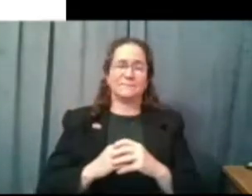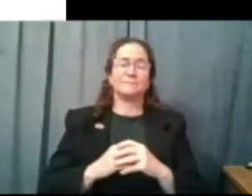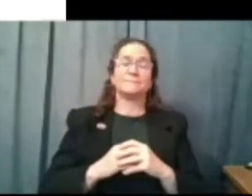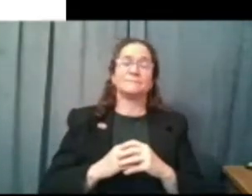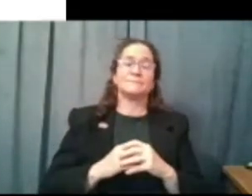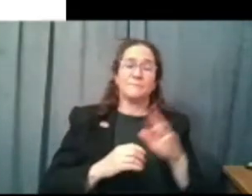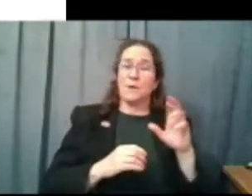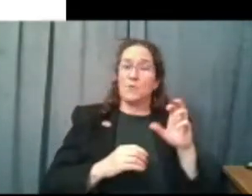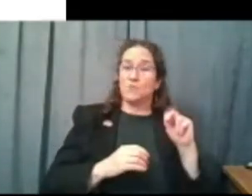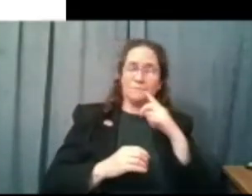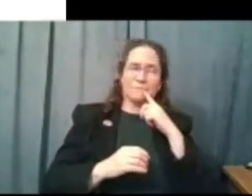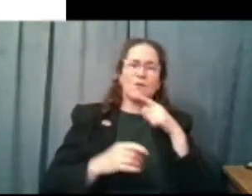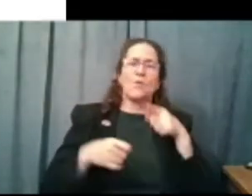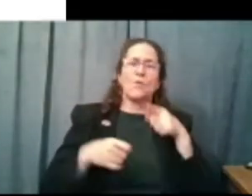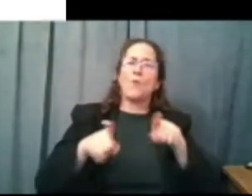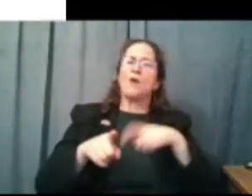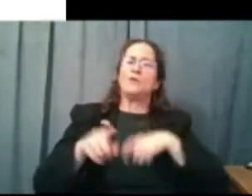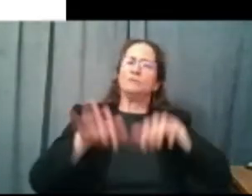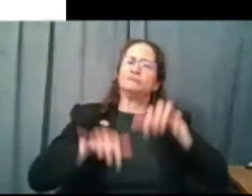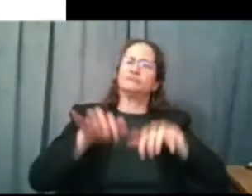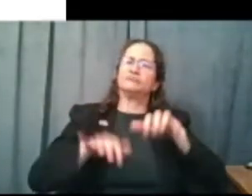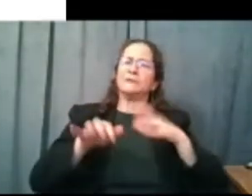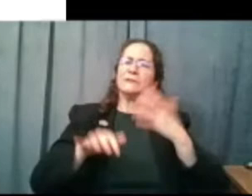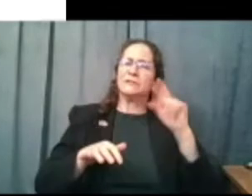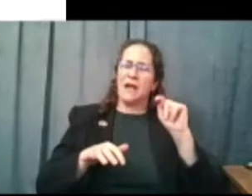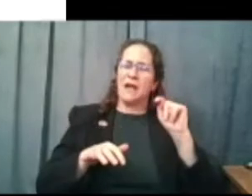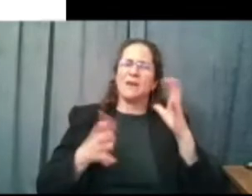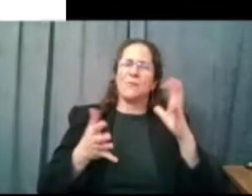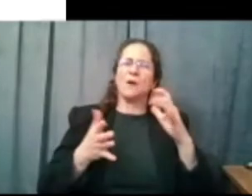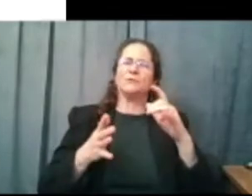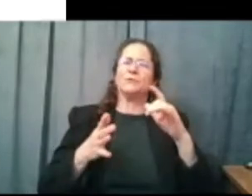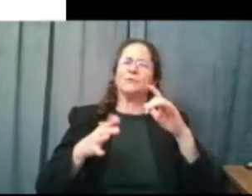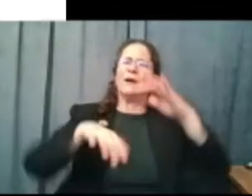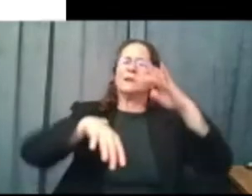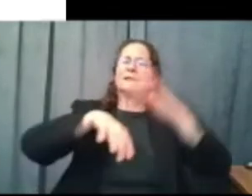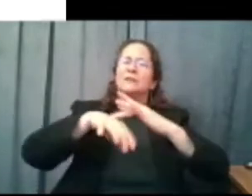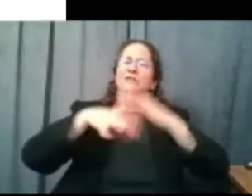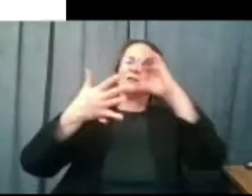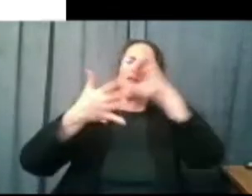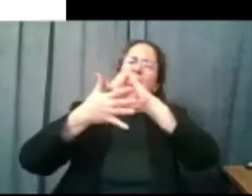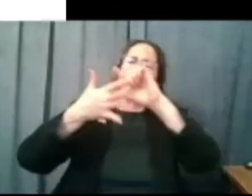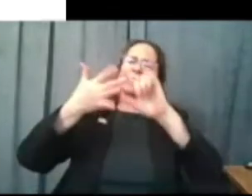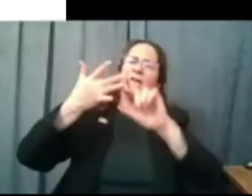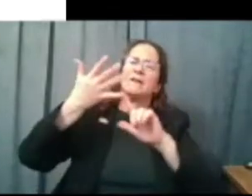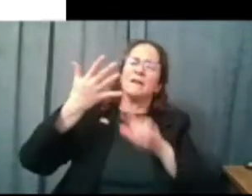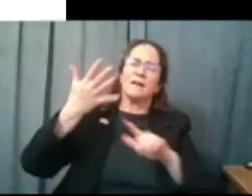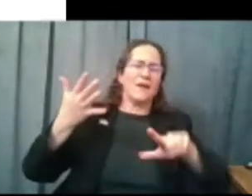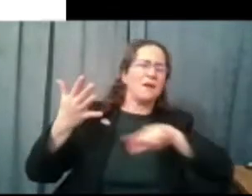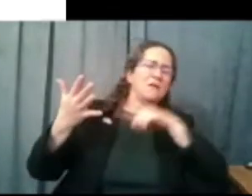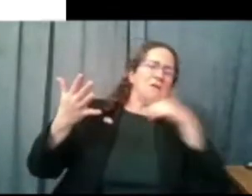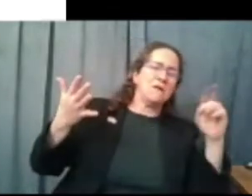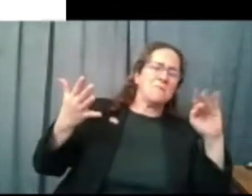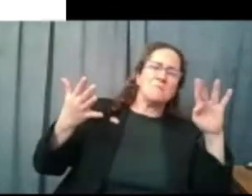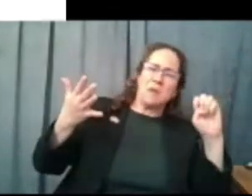I just want to kind of hit a couple things on this slide while we're here and then Mike can feel free to hit a couple of things too.